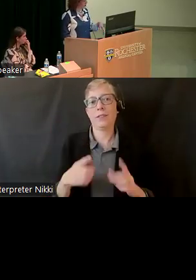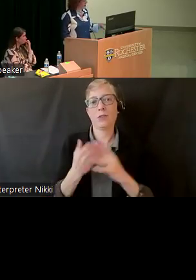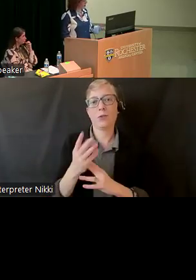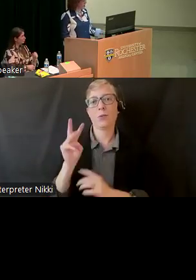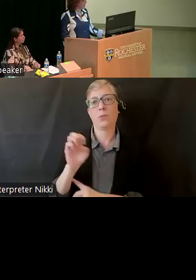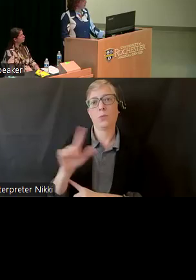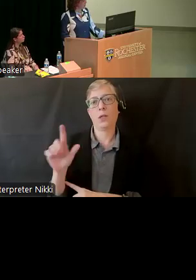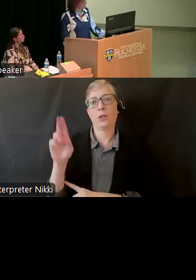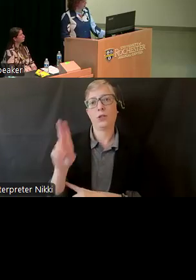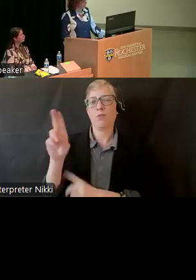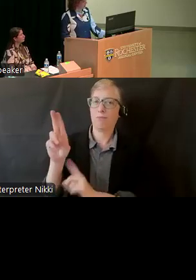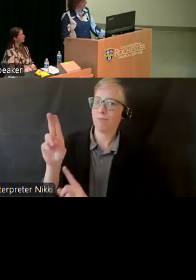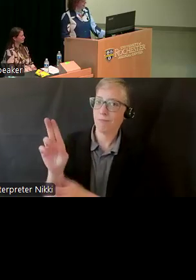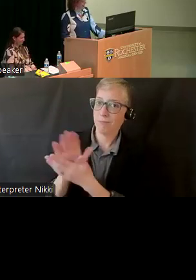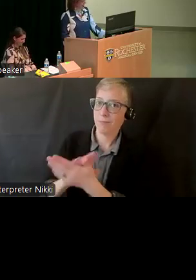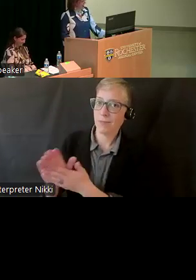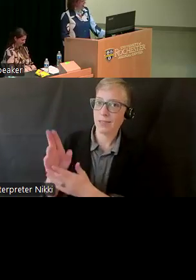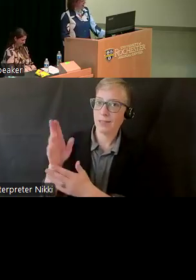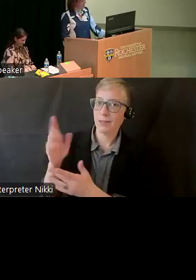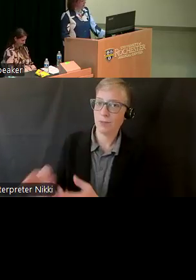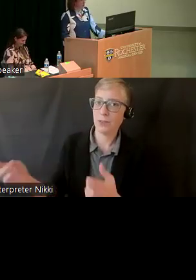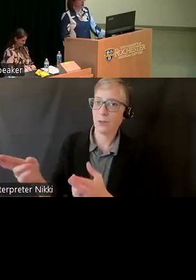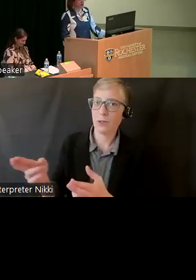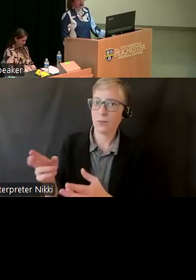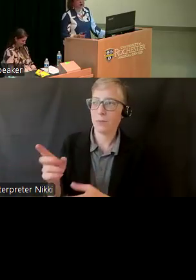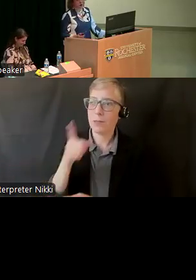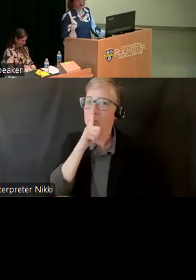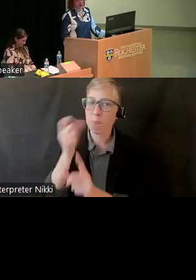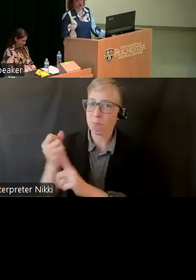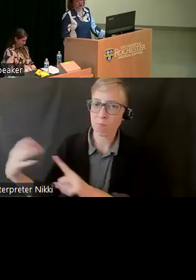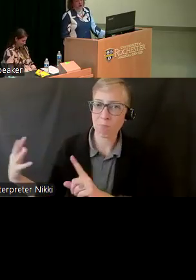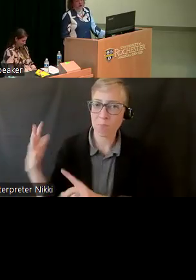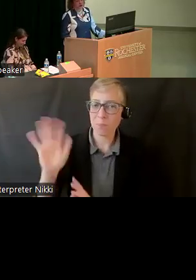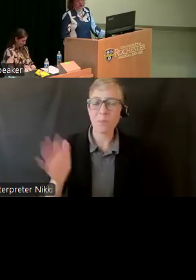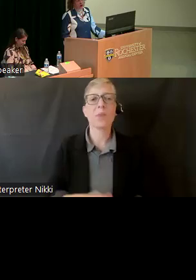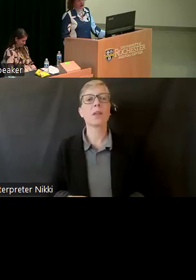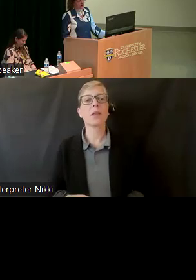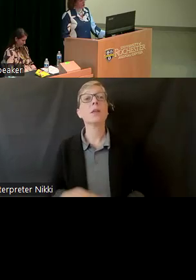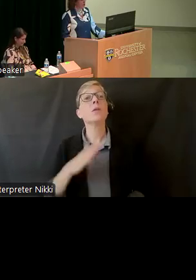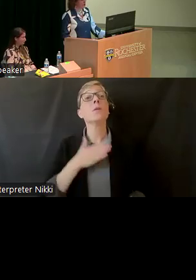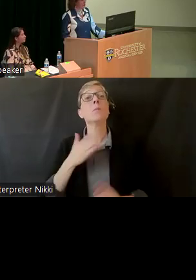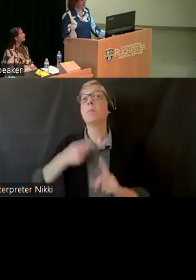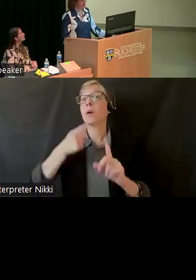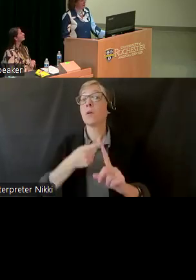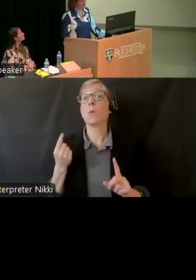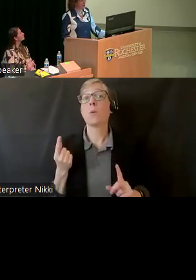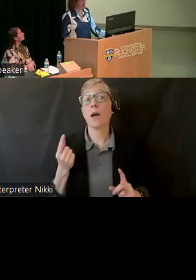into that they have their own spiel um what my goal was uh to increase wellu champions in the